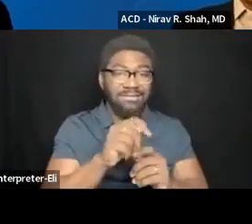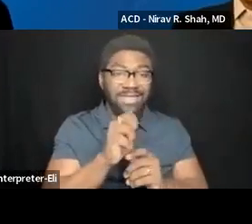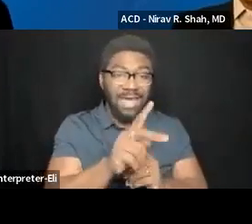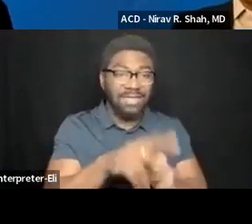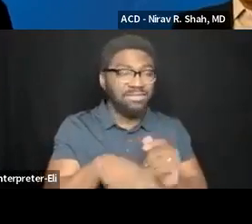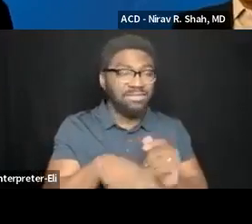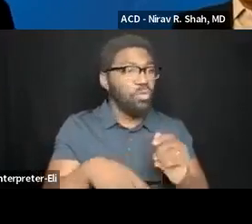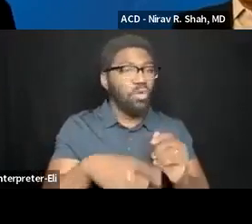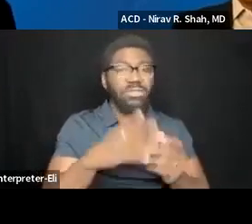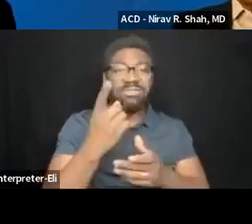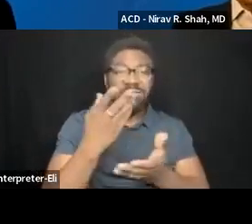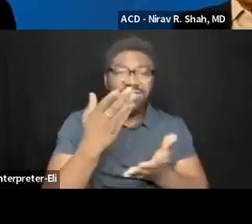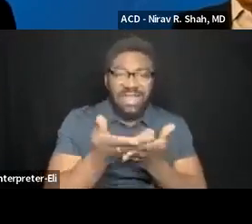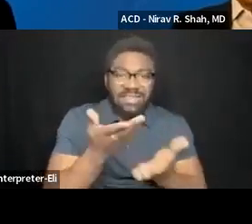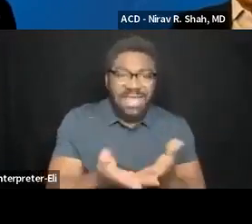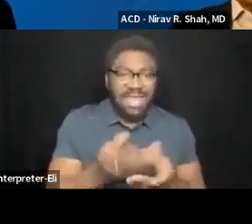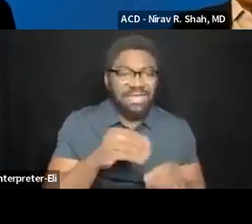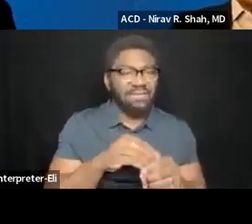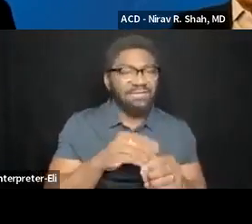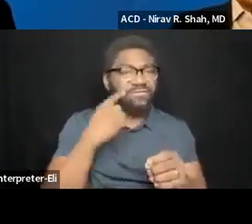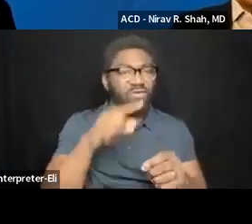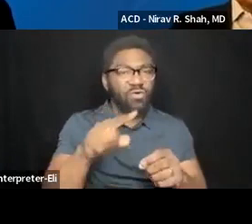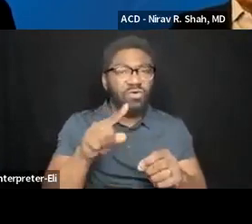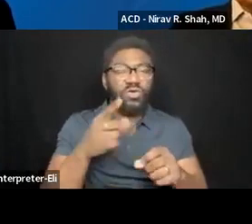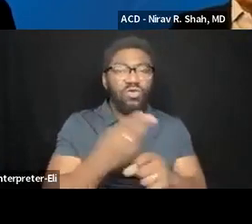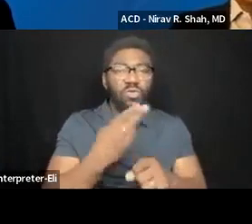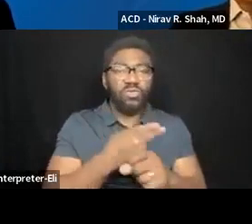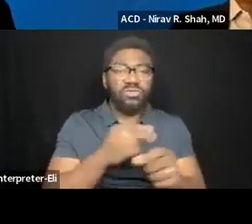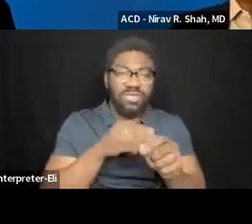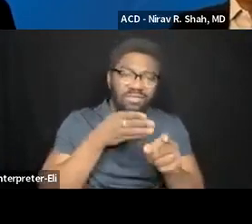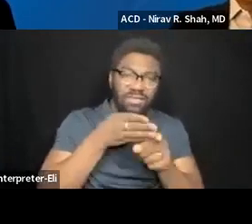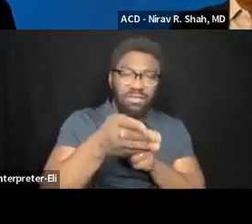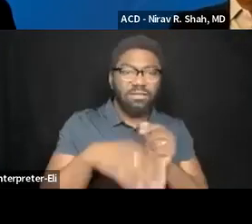for the use in epidemiology, you know, like who makes that determination.